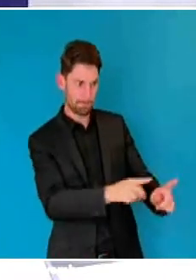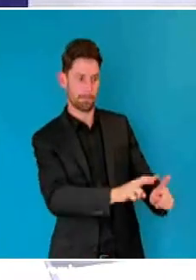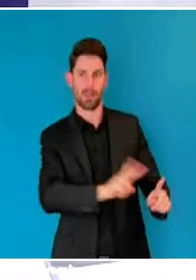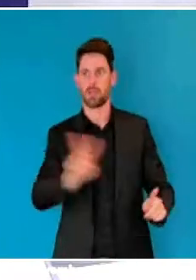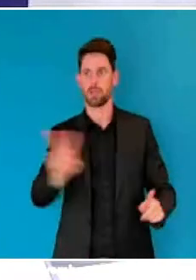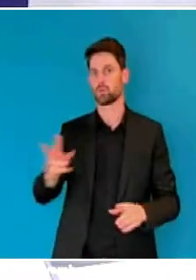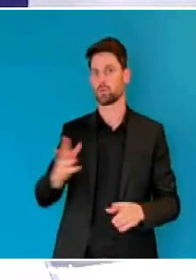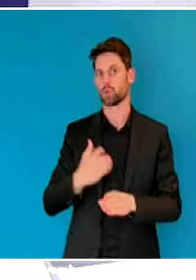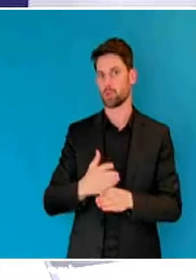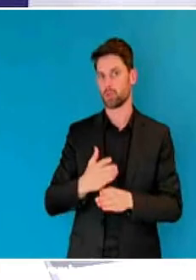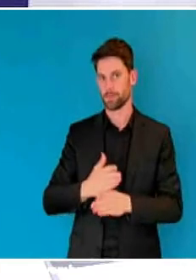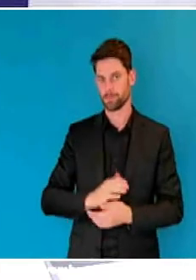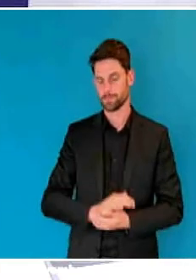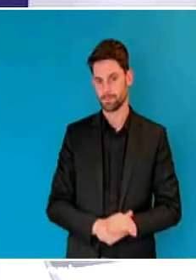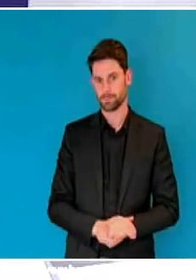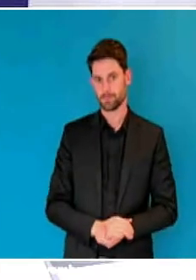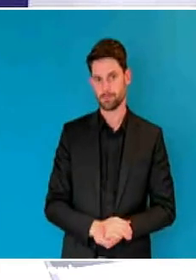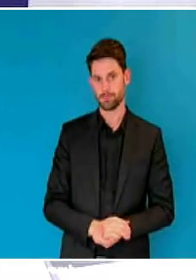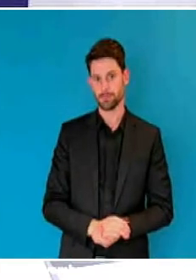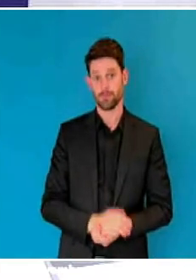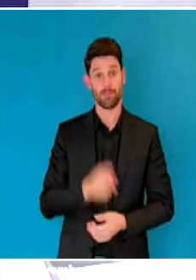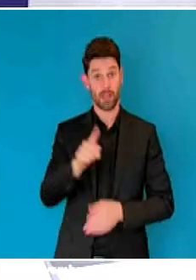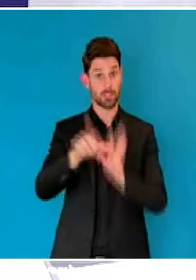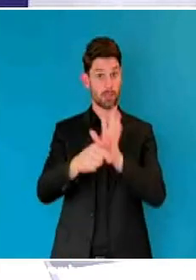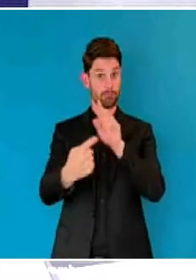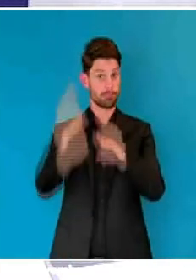In those days, there was no Disability Discrimination Act.